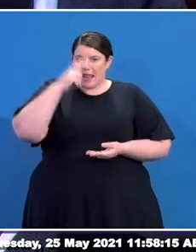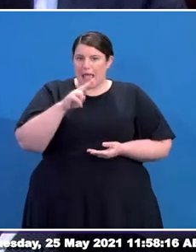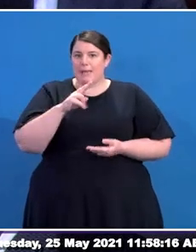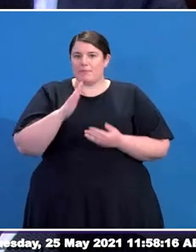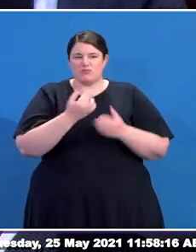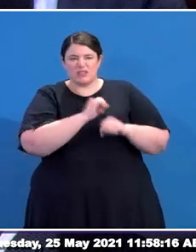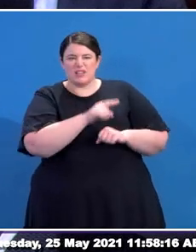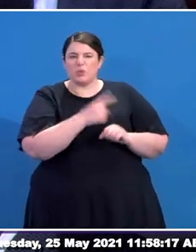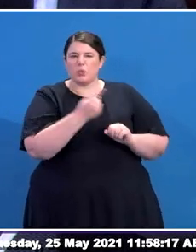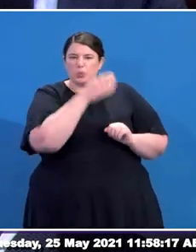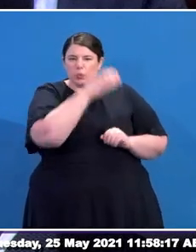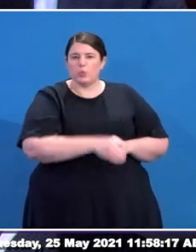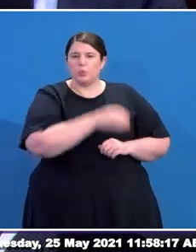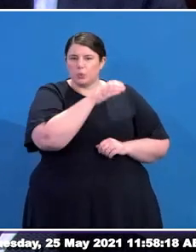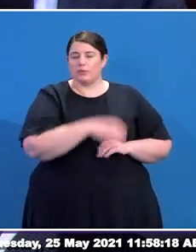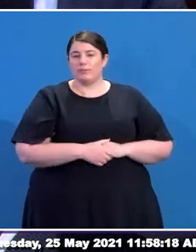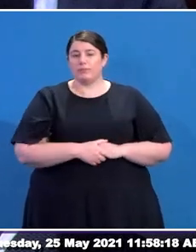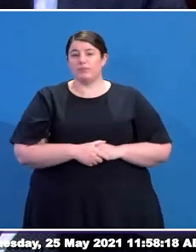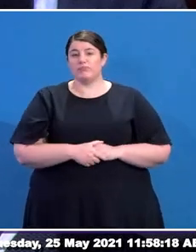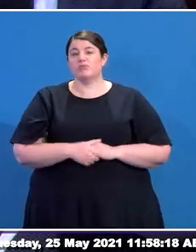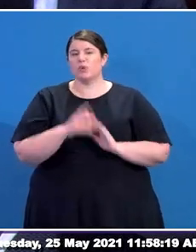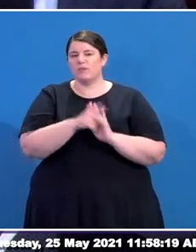So the video takes a few minutes and we'll play that now.